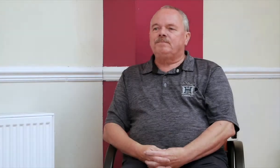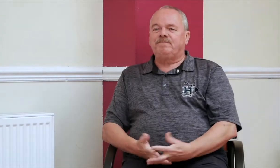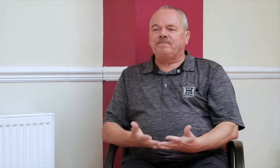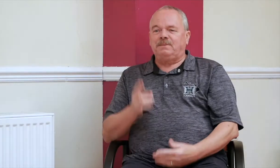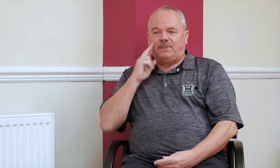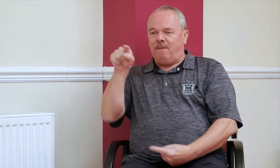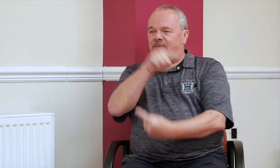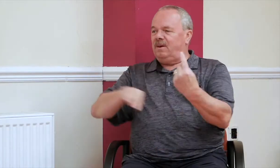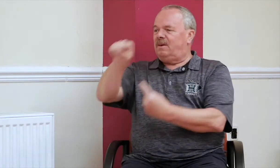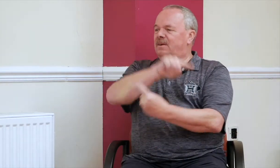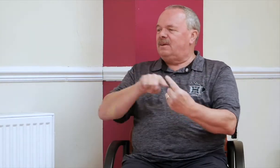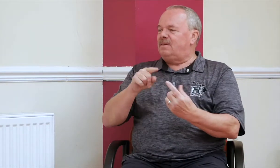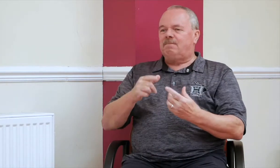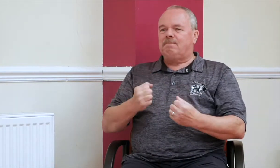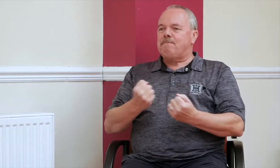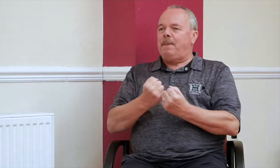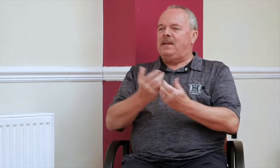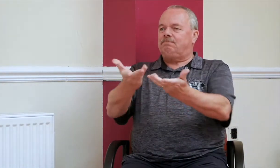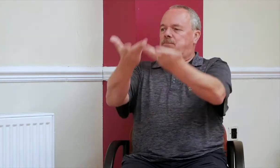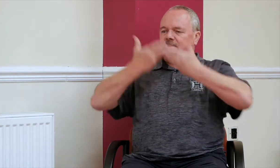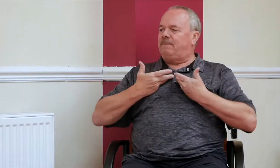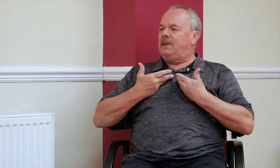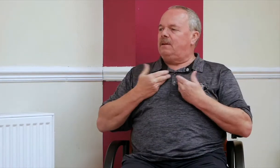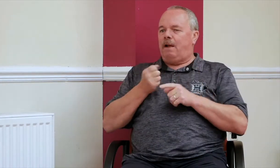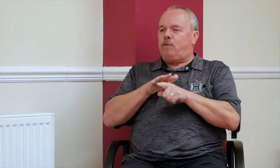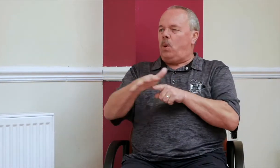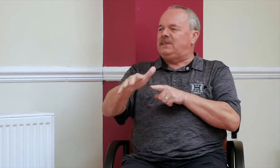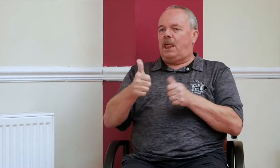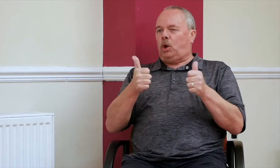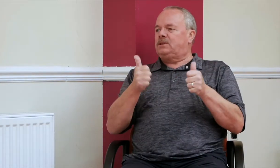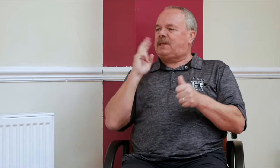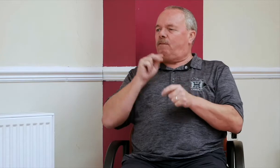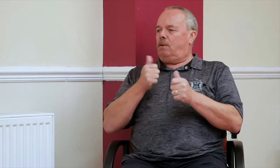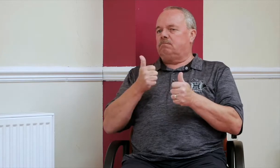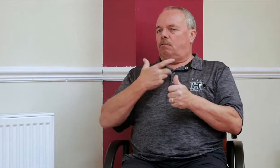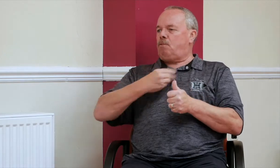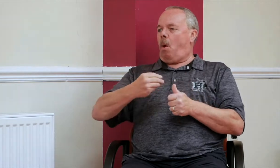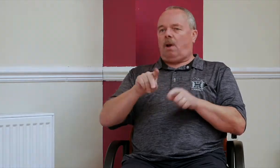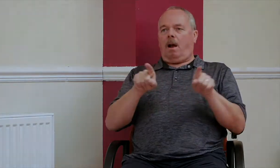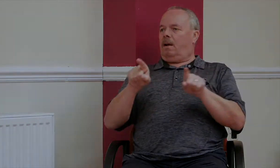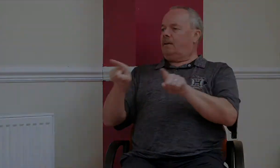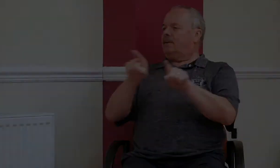Deaf people. They were my role models and had a positive influence on me.